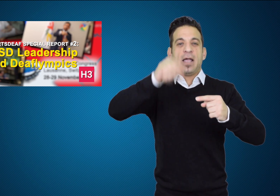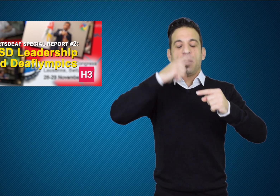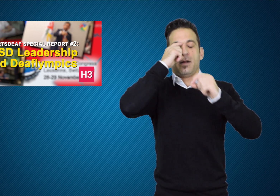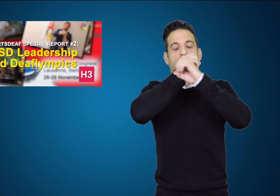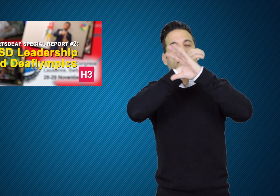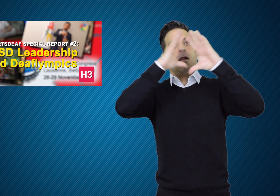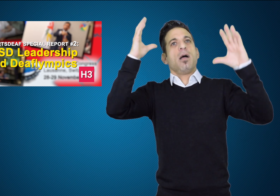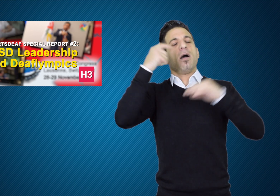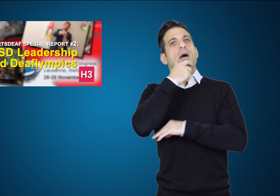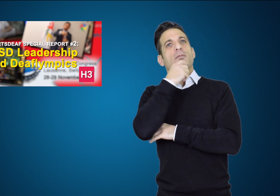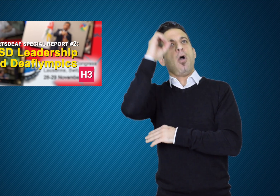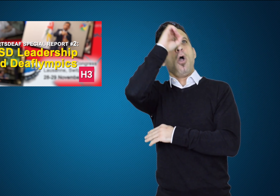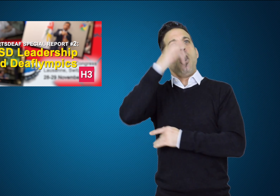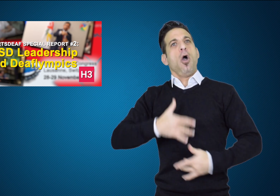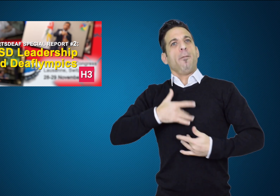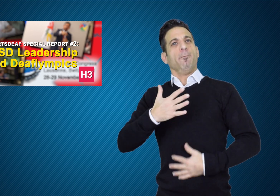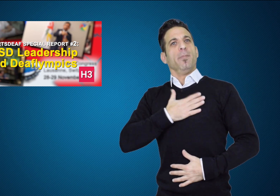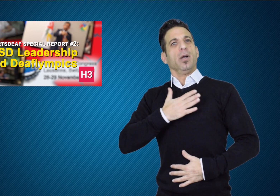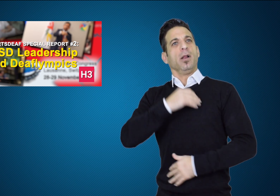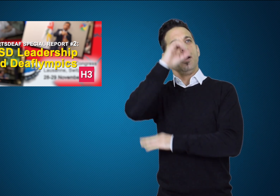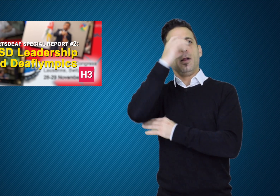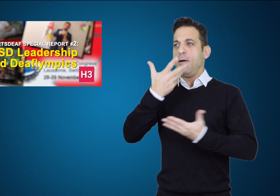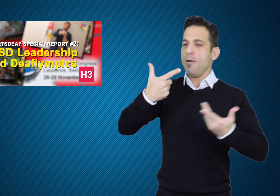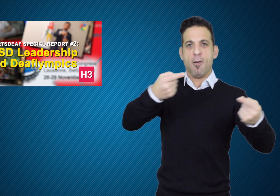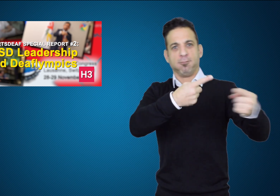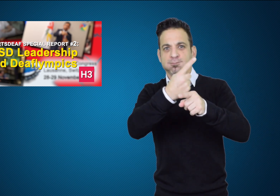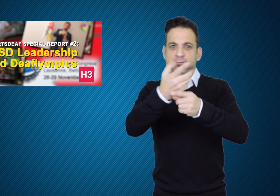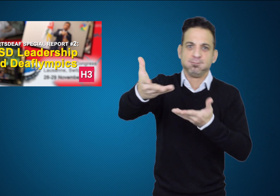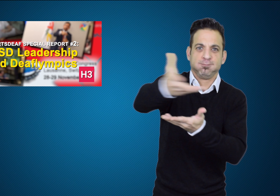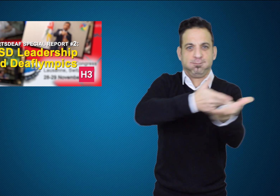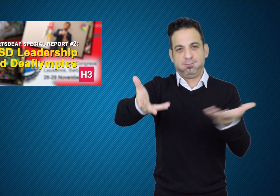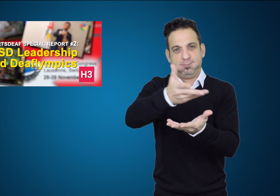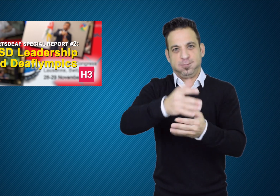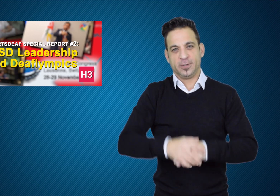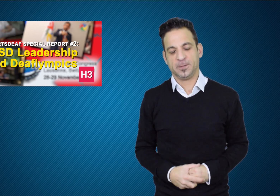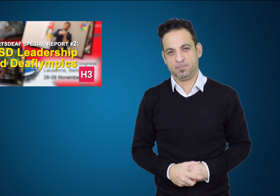with this update so you can develop your own opinions.